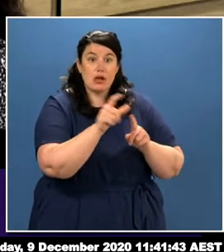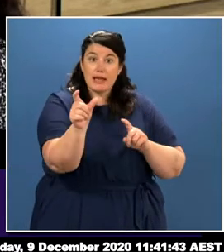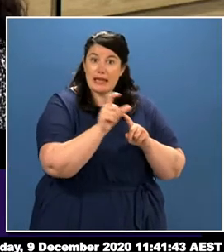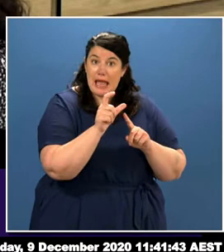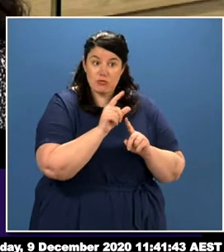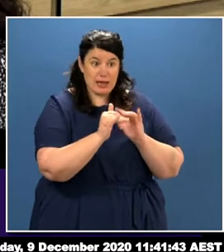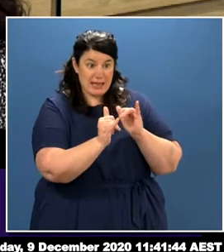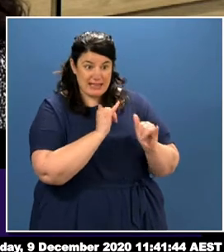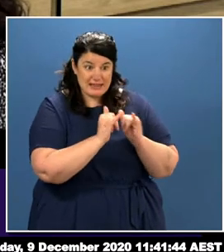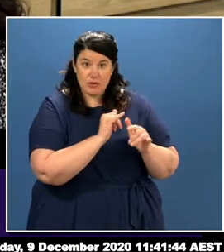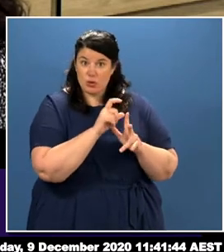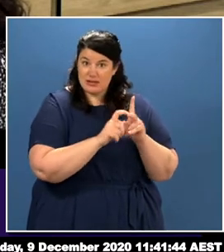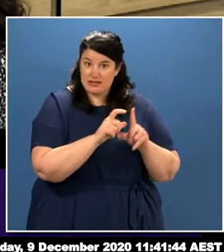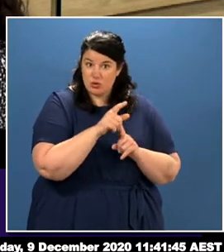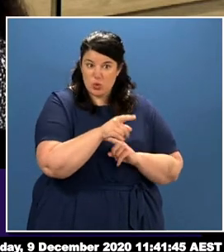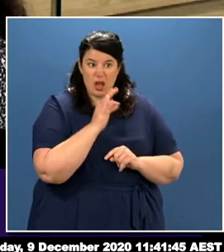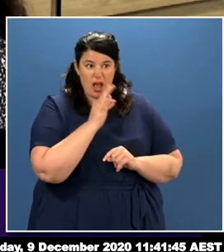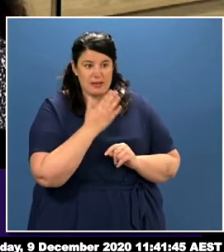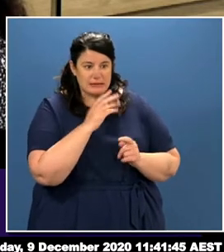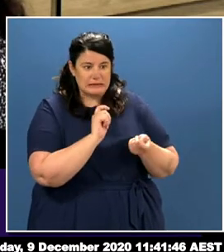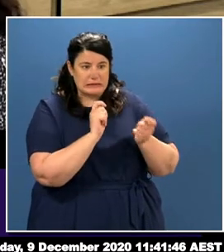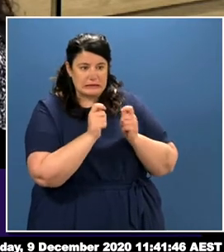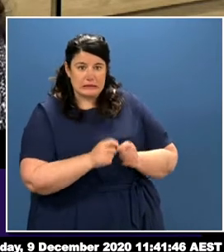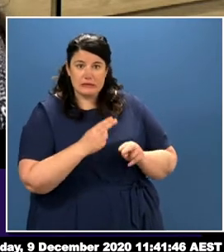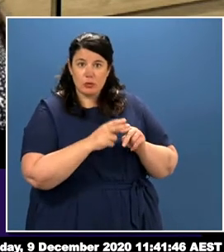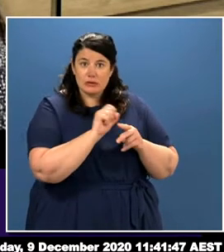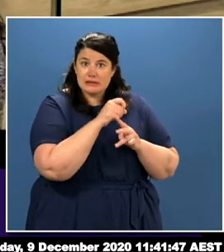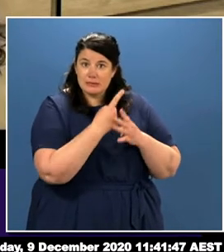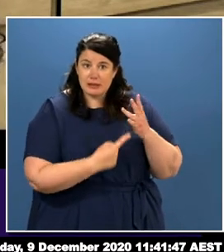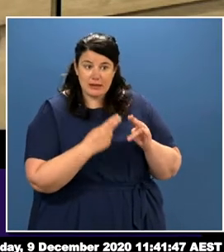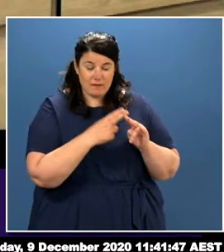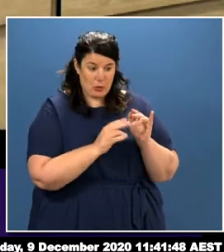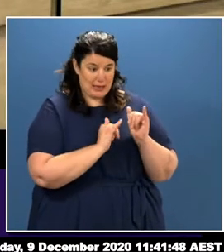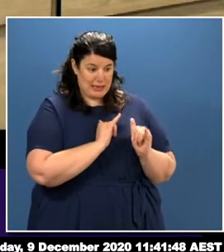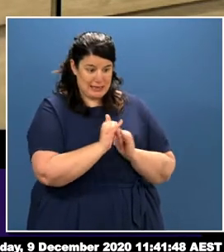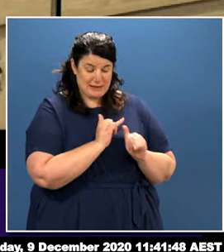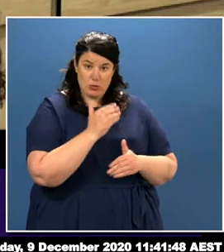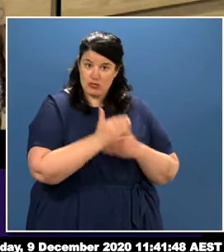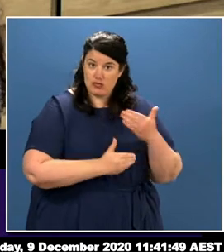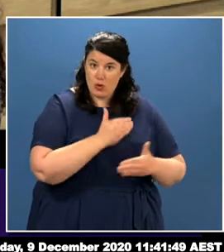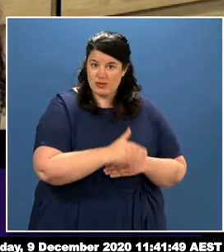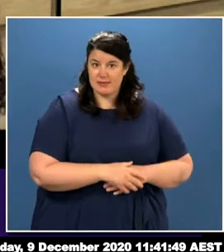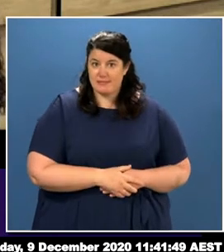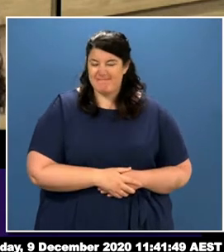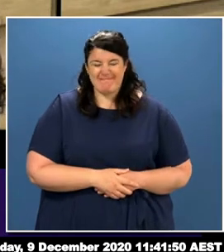particular accommodations or modifications in relation to the interview process itself? No.